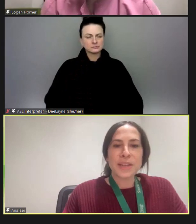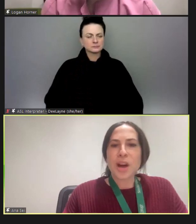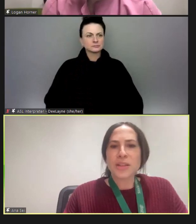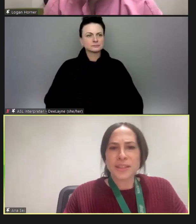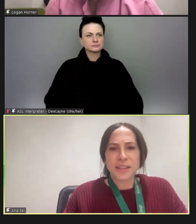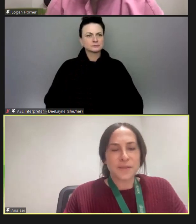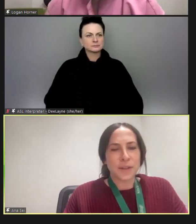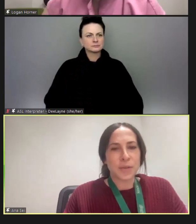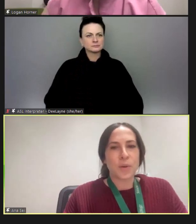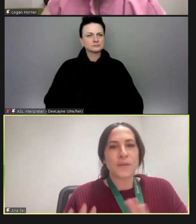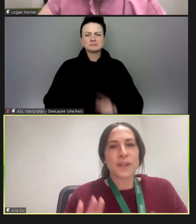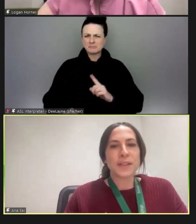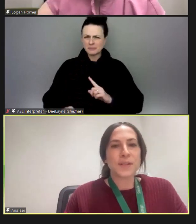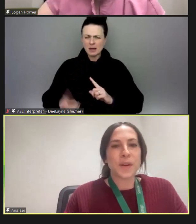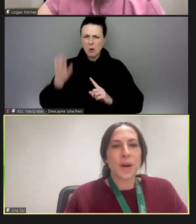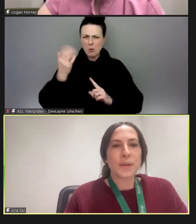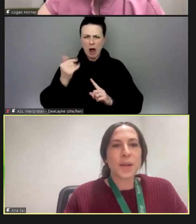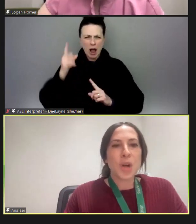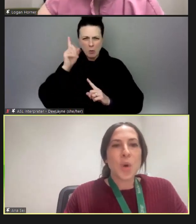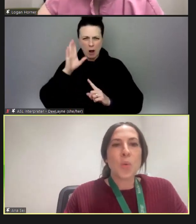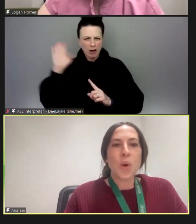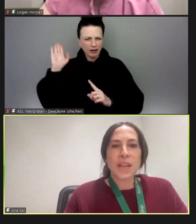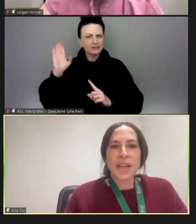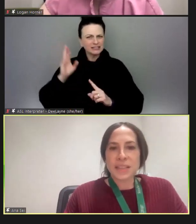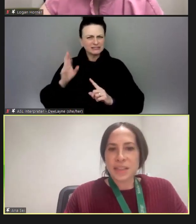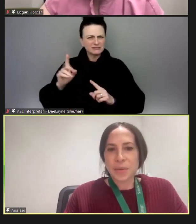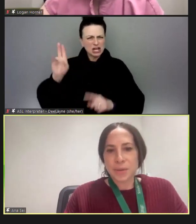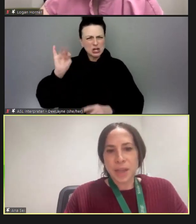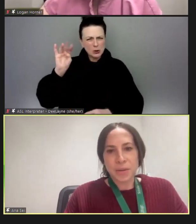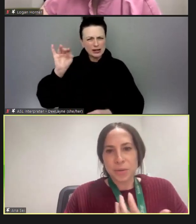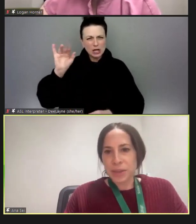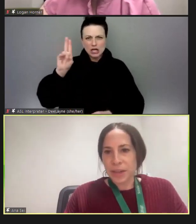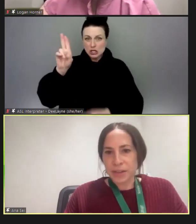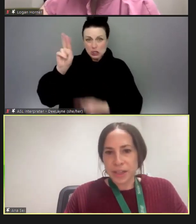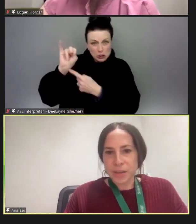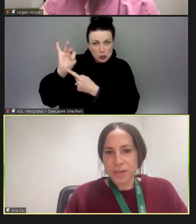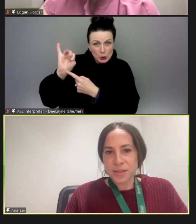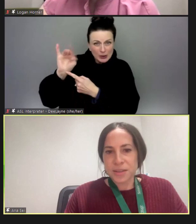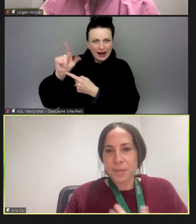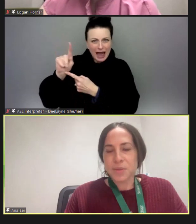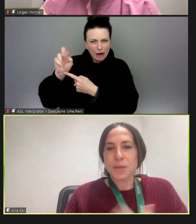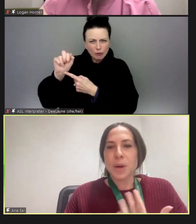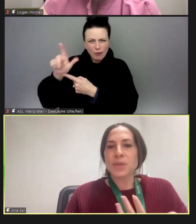laws different well first of all what is